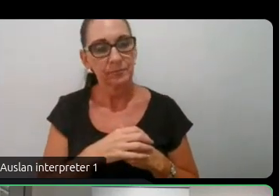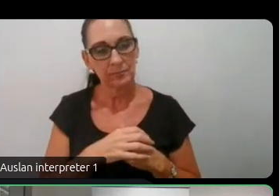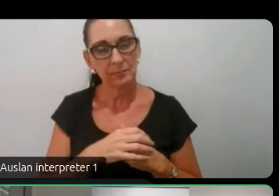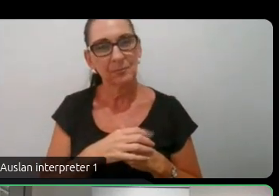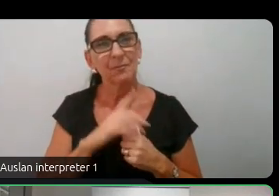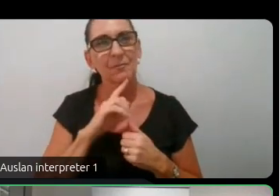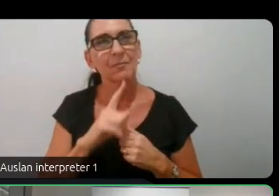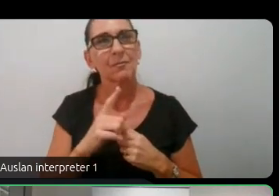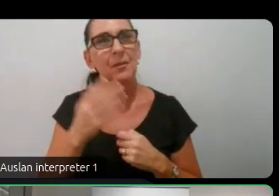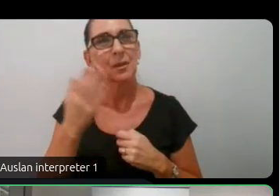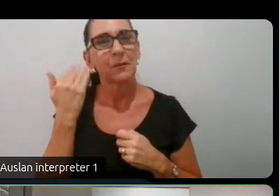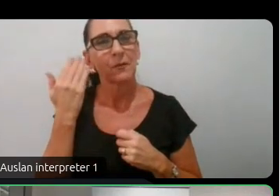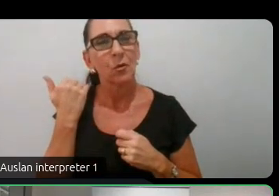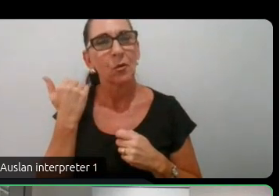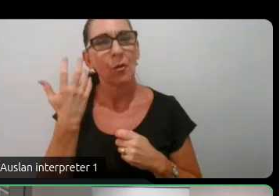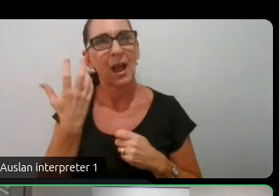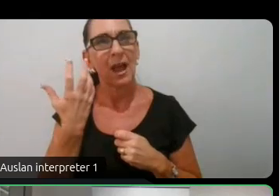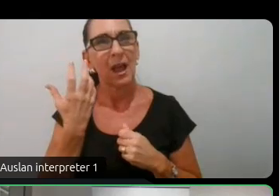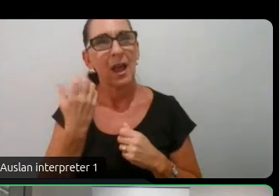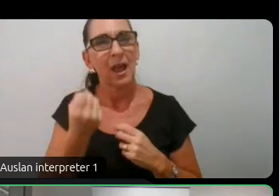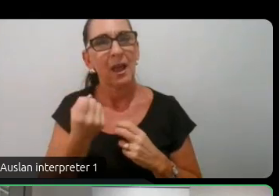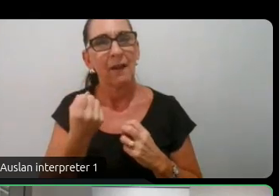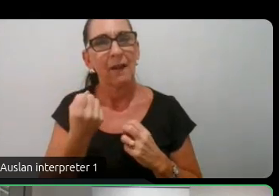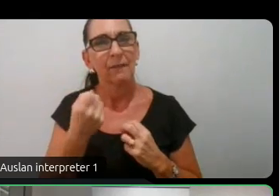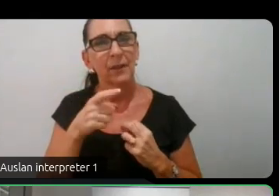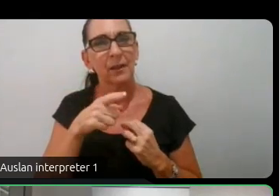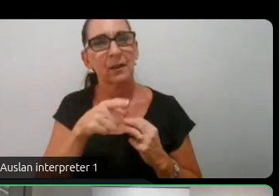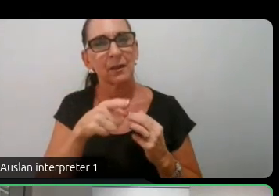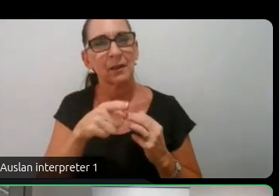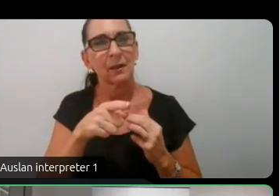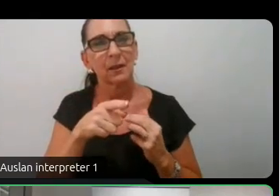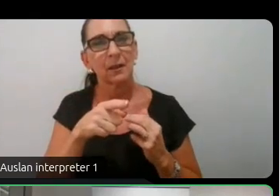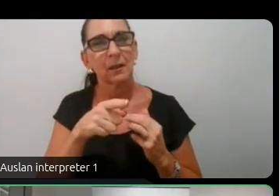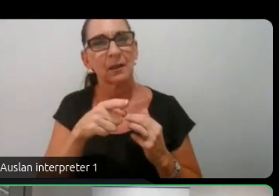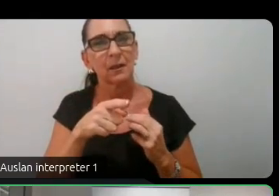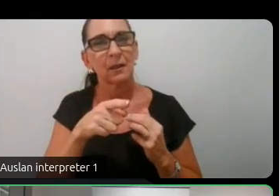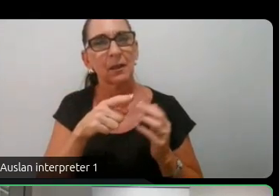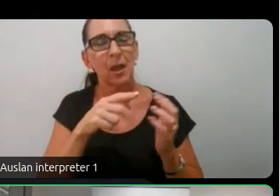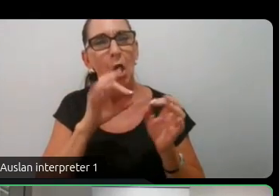out before these changes. That carve out doesn't exist anymore. So no support cannot be funded.